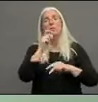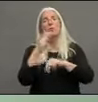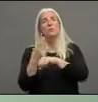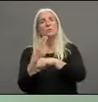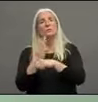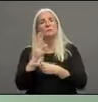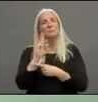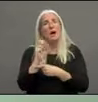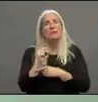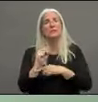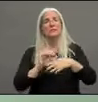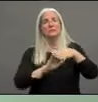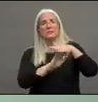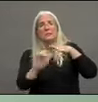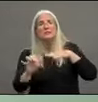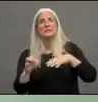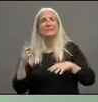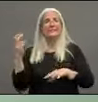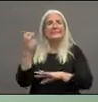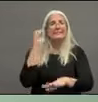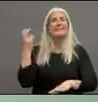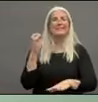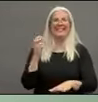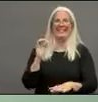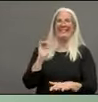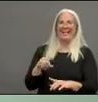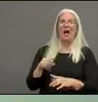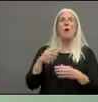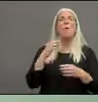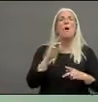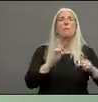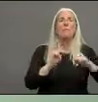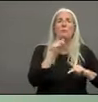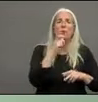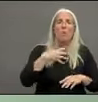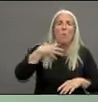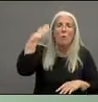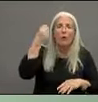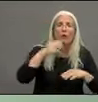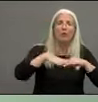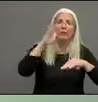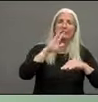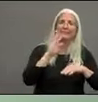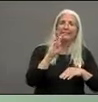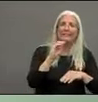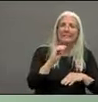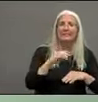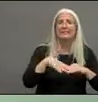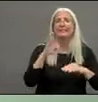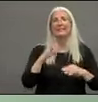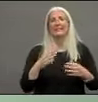want you to get tested. And for those health care workers and frontline workers, we want you to keep getting tested once a month.